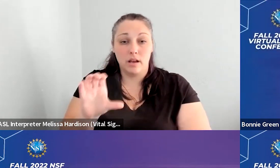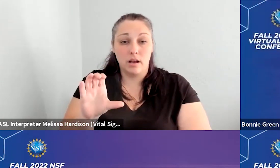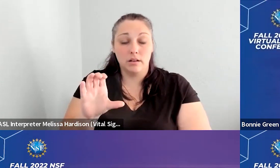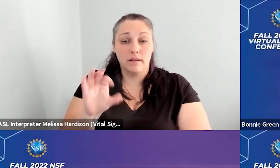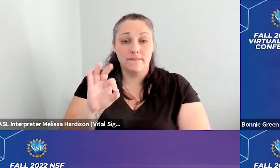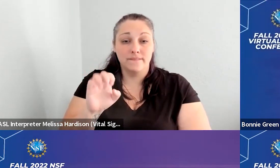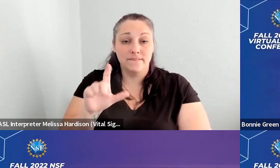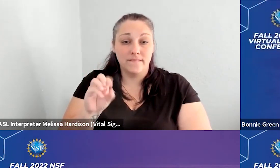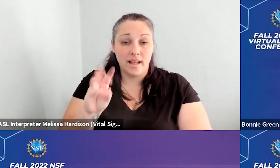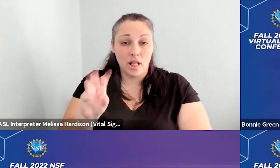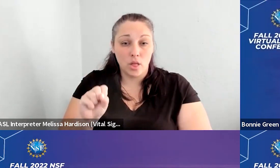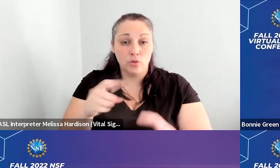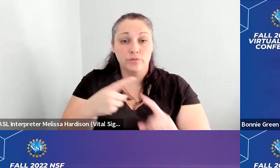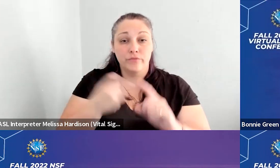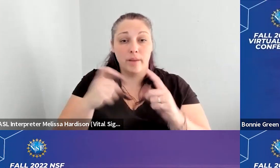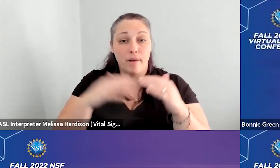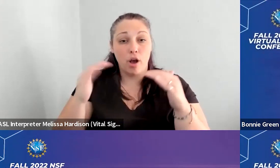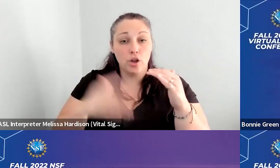Luis Cubano: So the answer is yes.